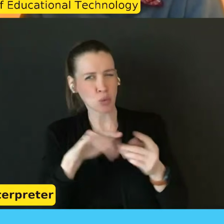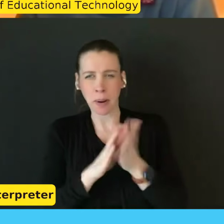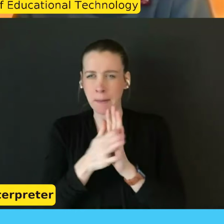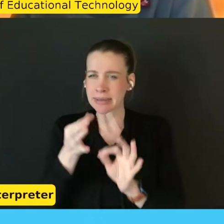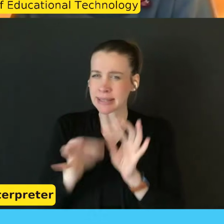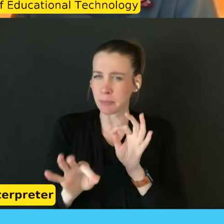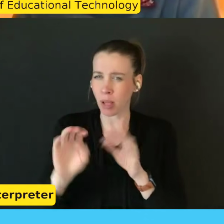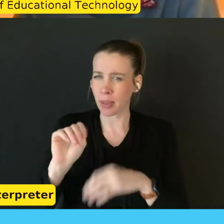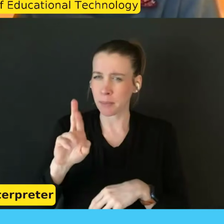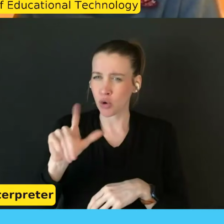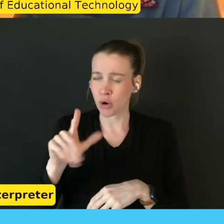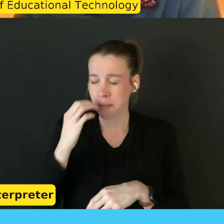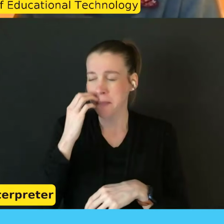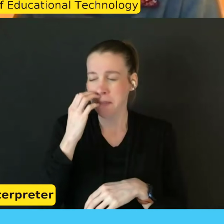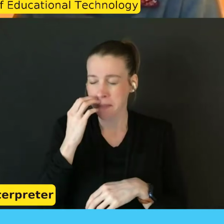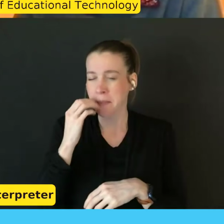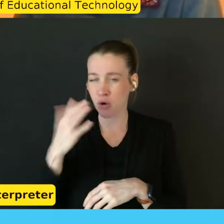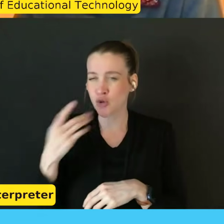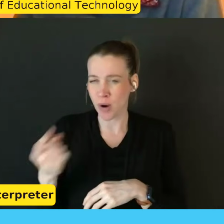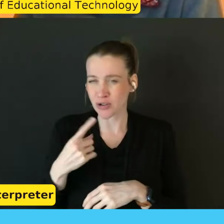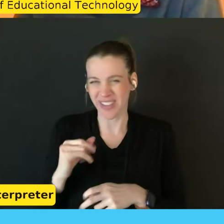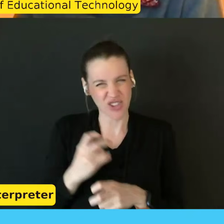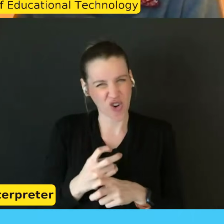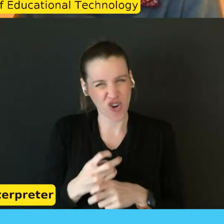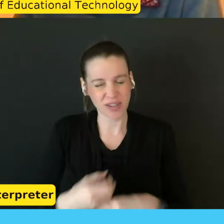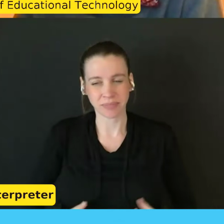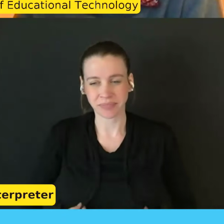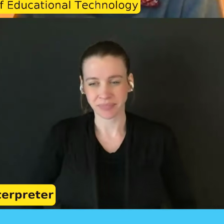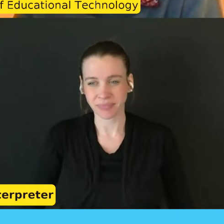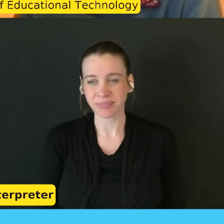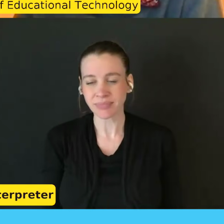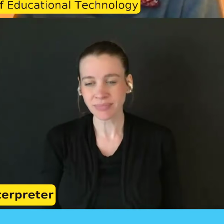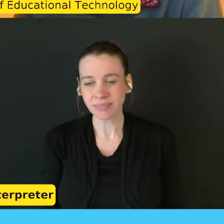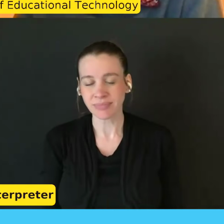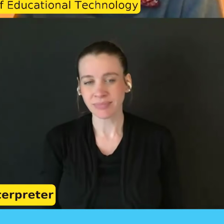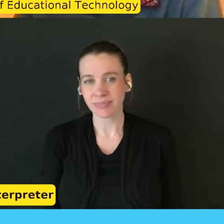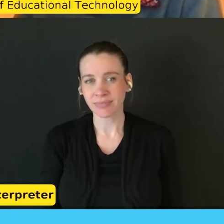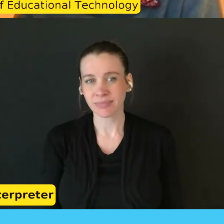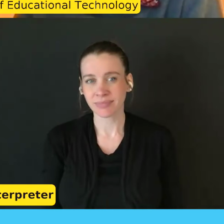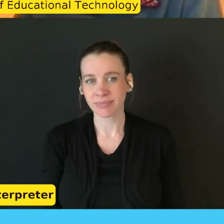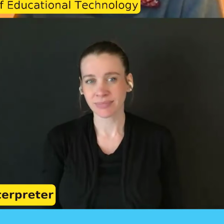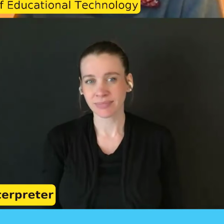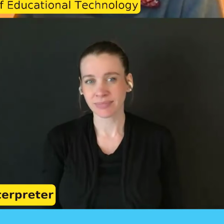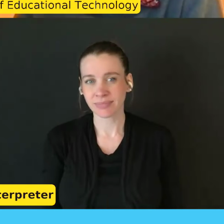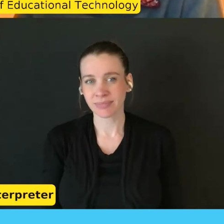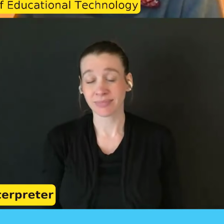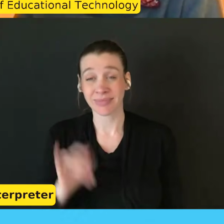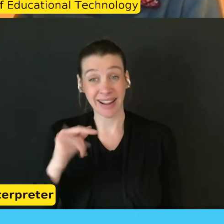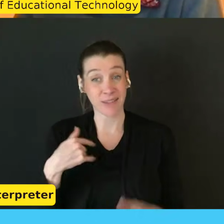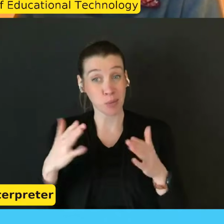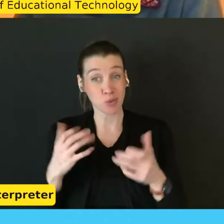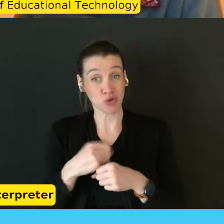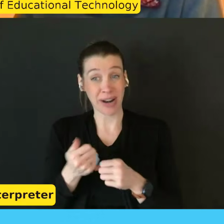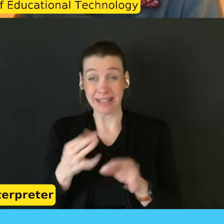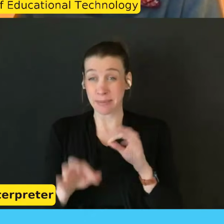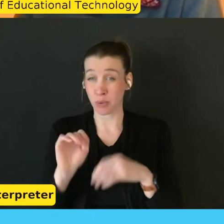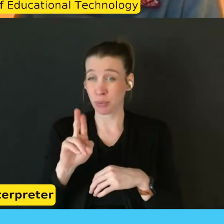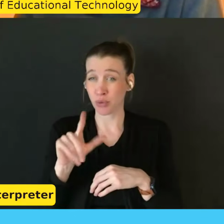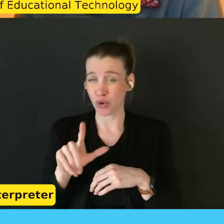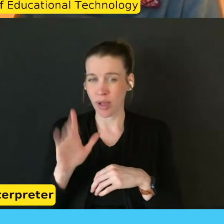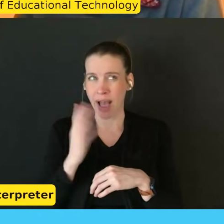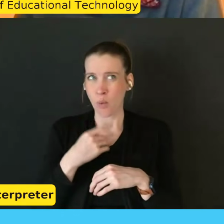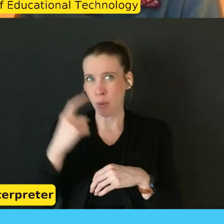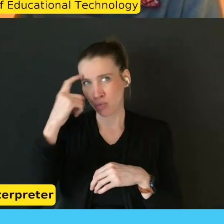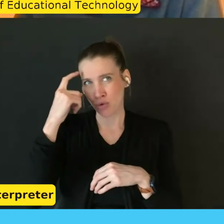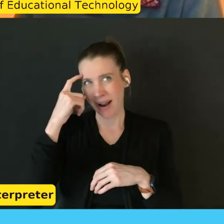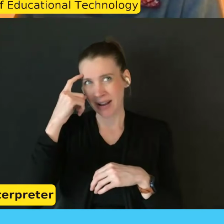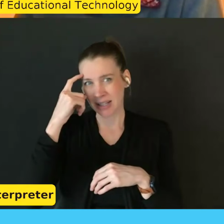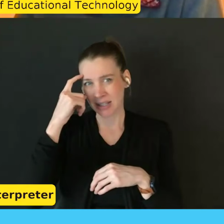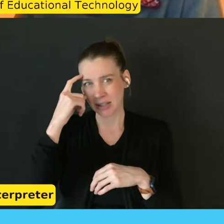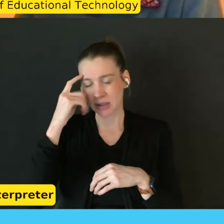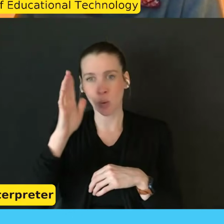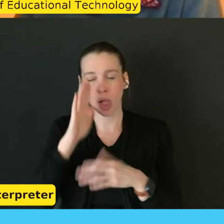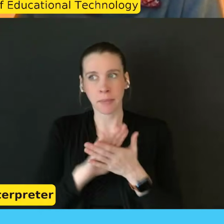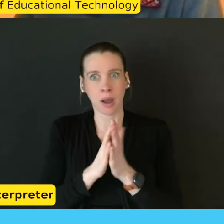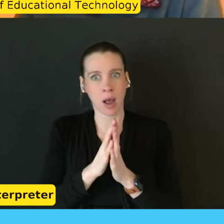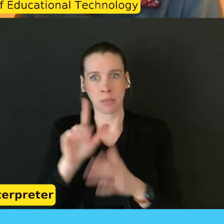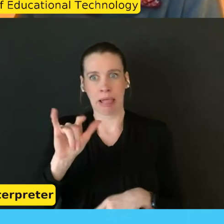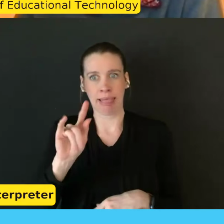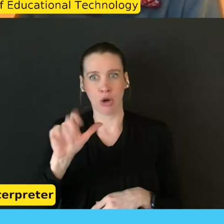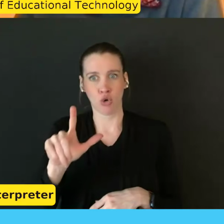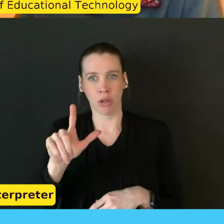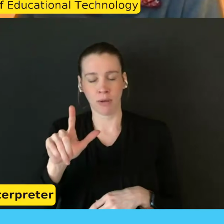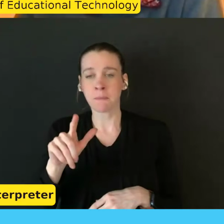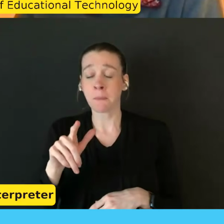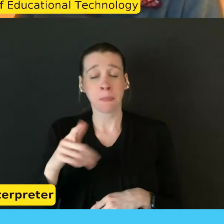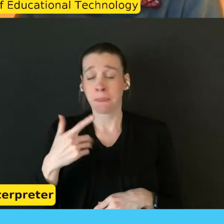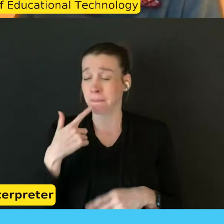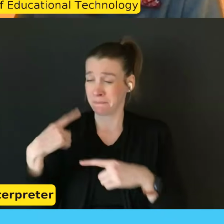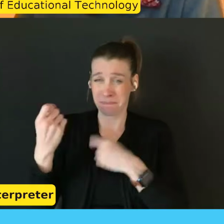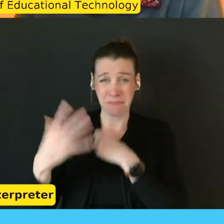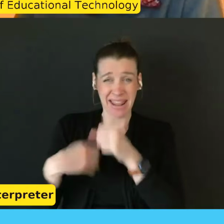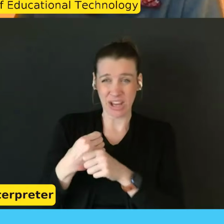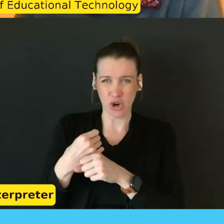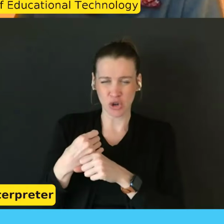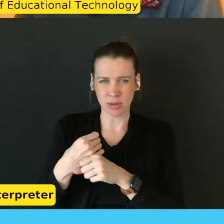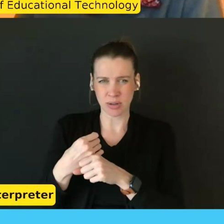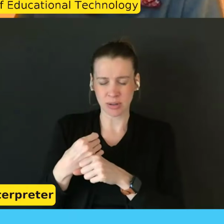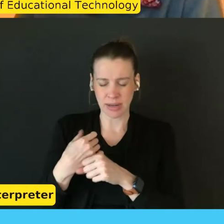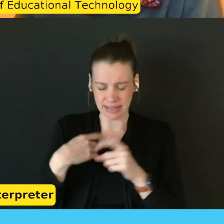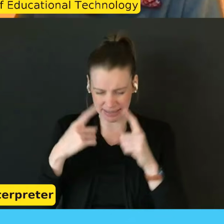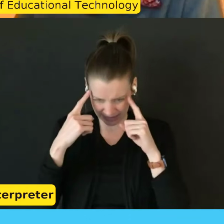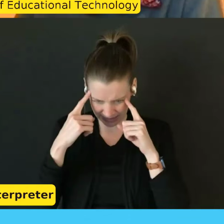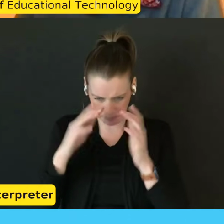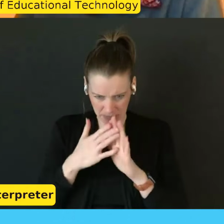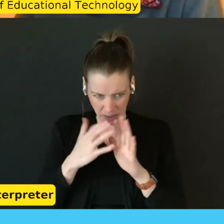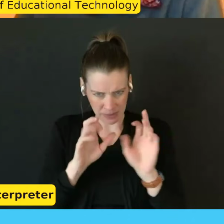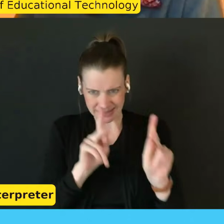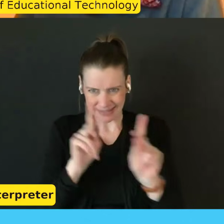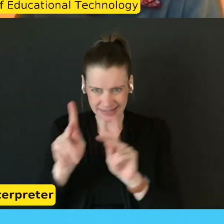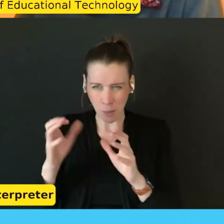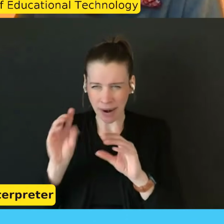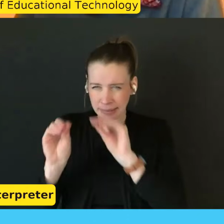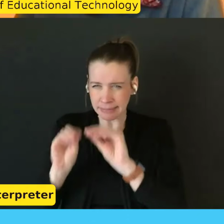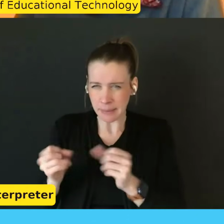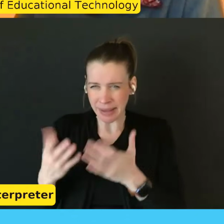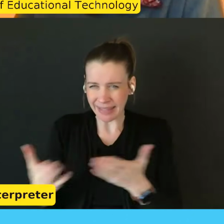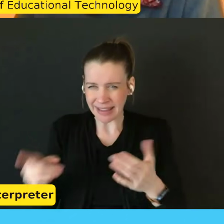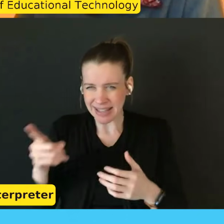Absolutely. Yes, yes. Of course. Any recommendation how to breakdown complex ideas into simple mural visuals?